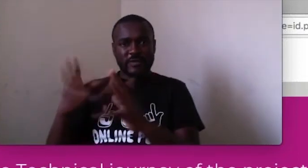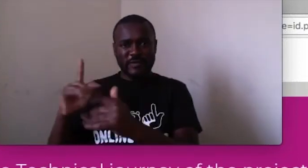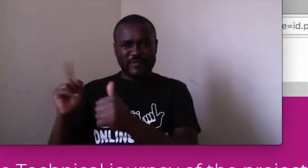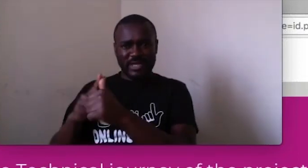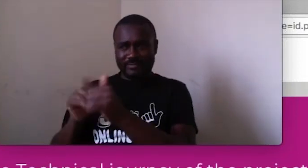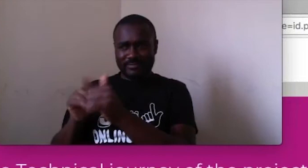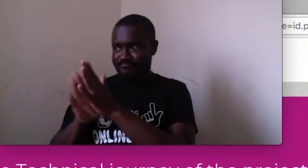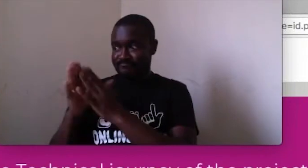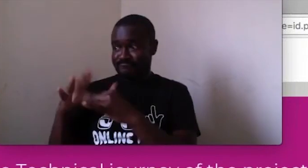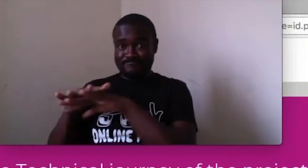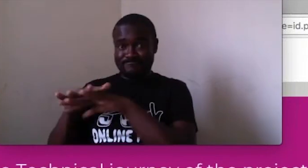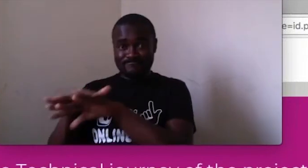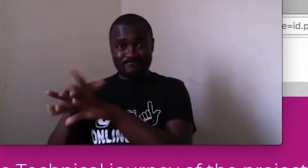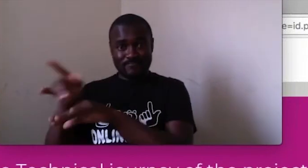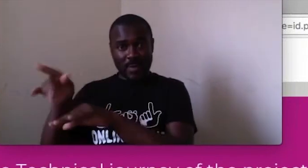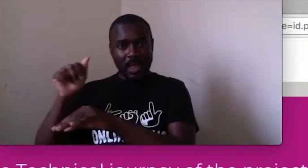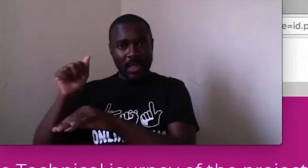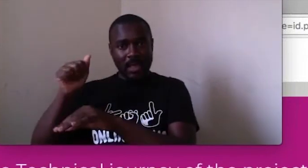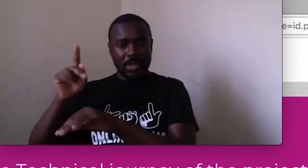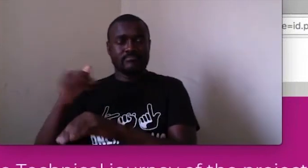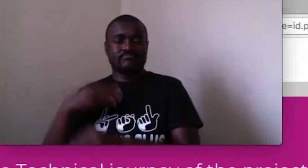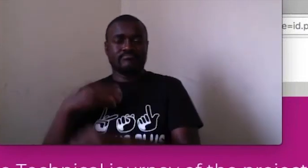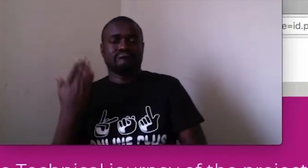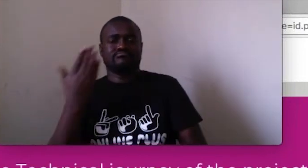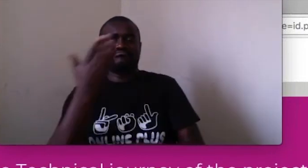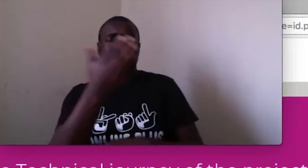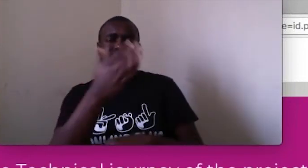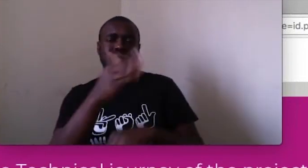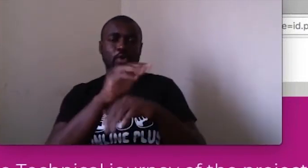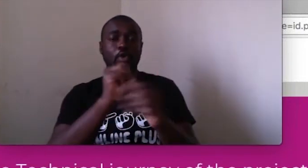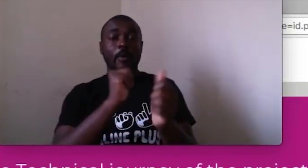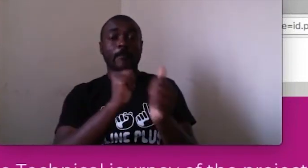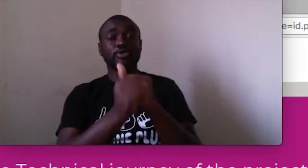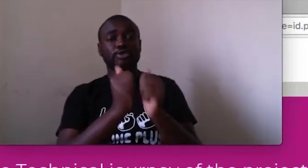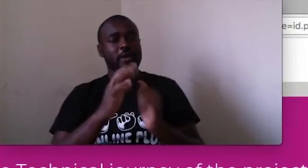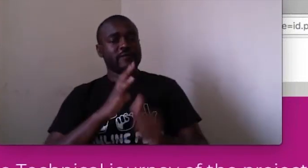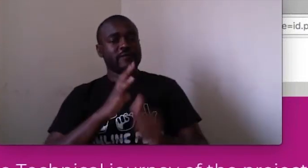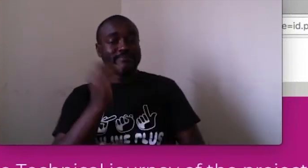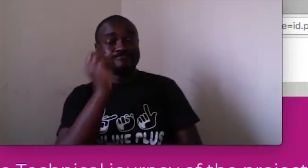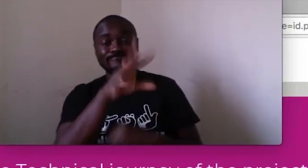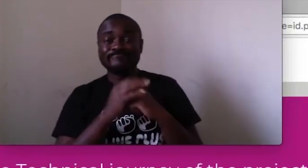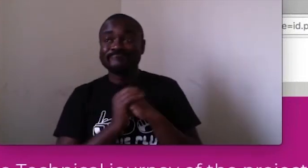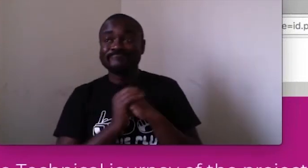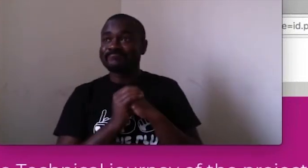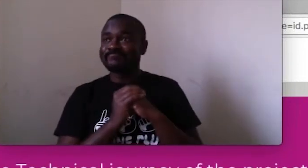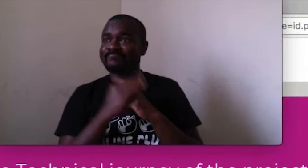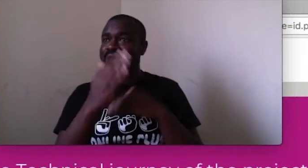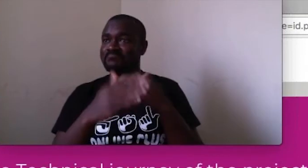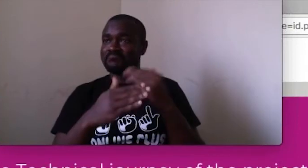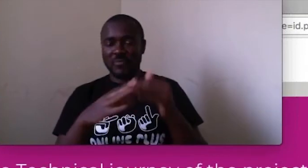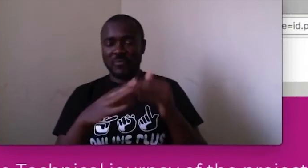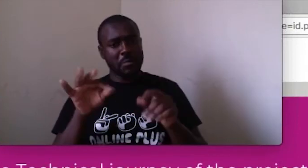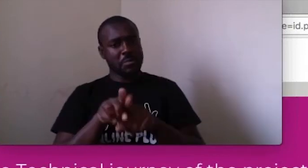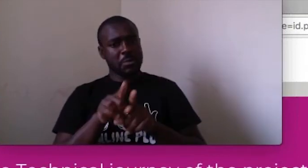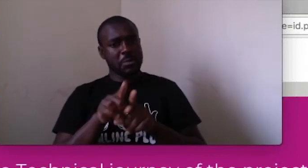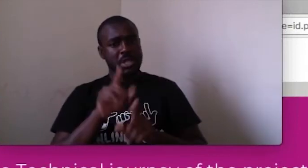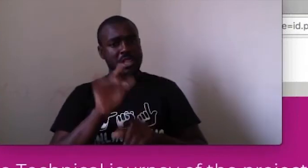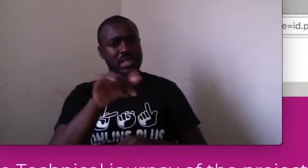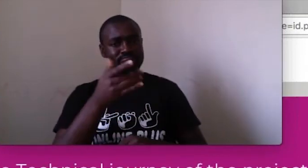how the Sex eLimu app we developed matched with the API so that's what I did, I appliedt